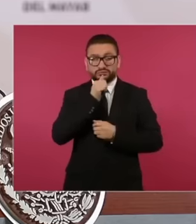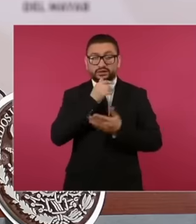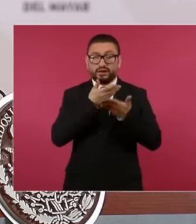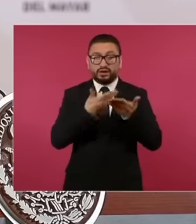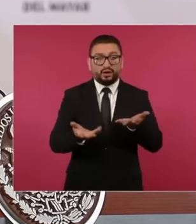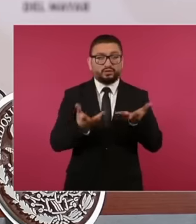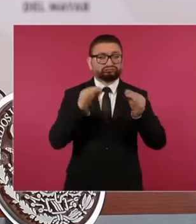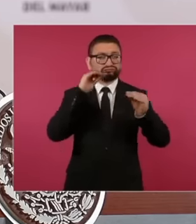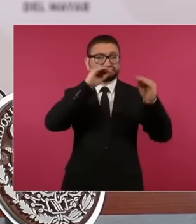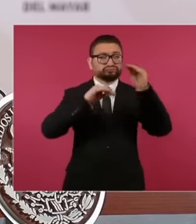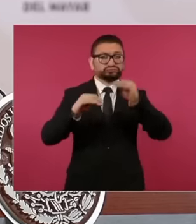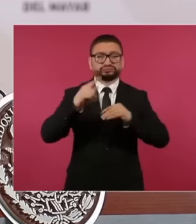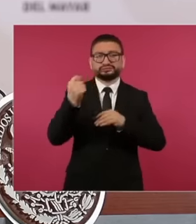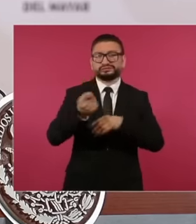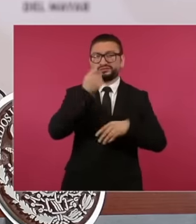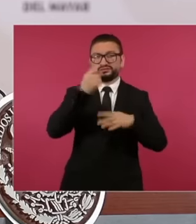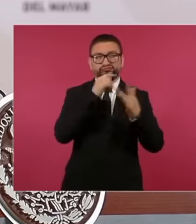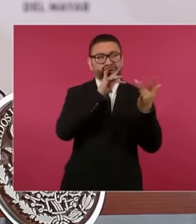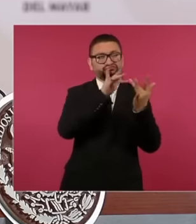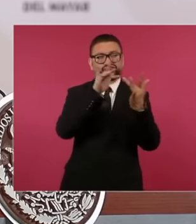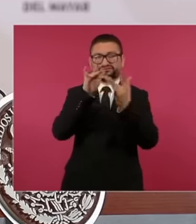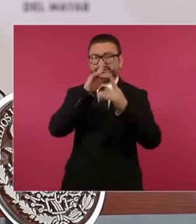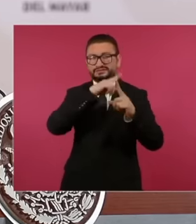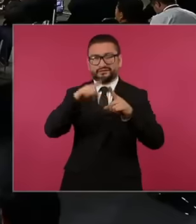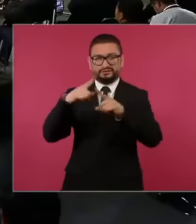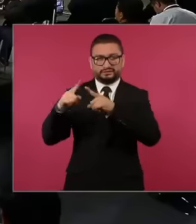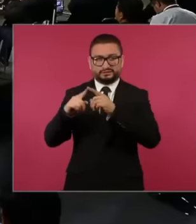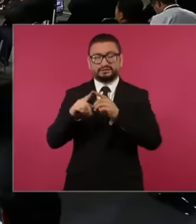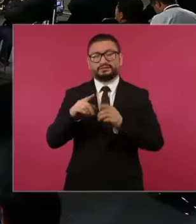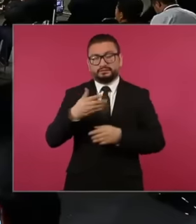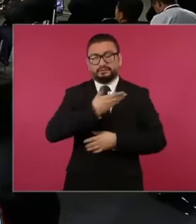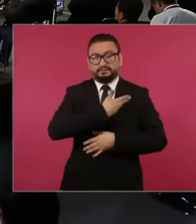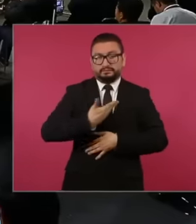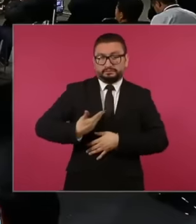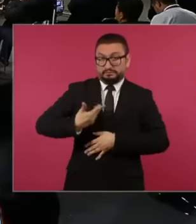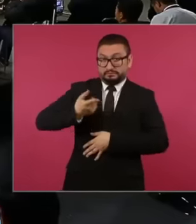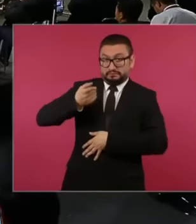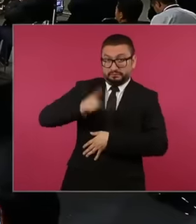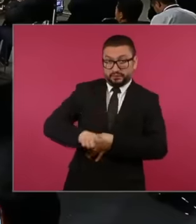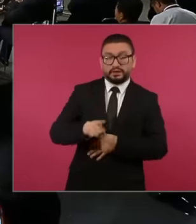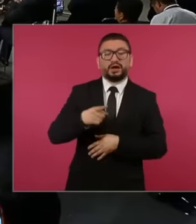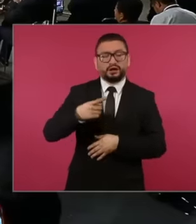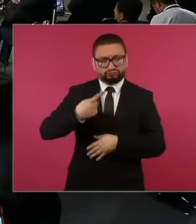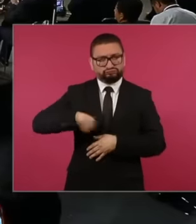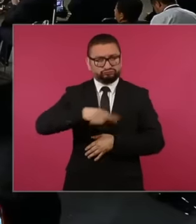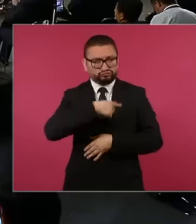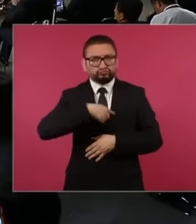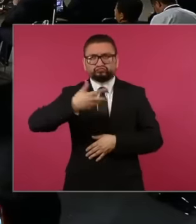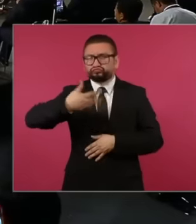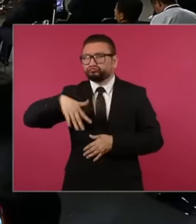technologies of connectivity, as the president instructed us, we look for and use all the